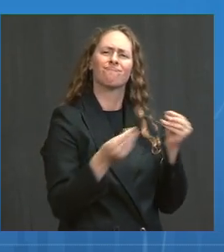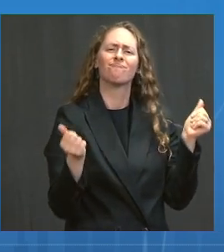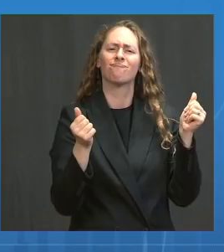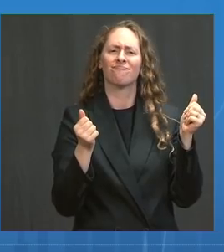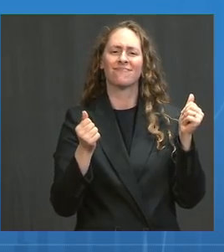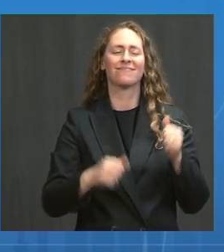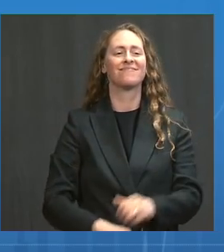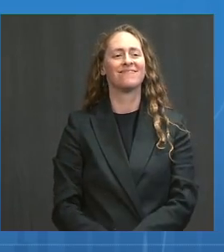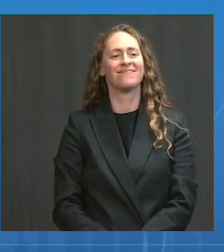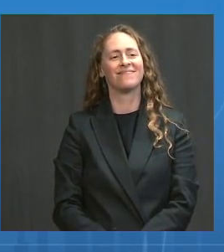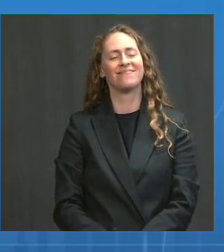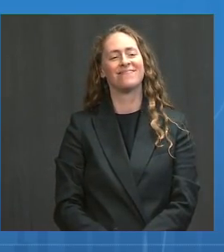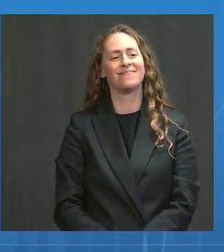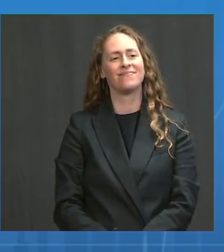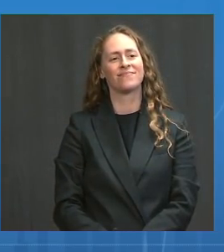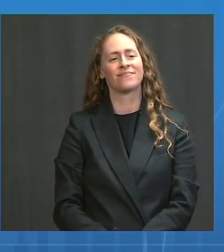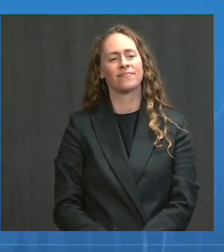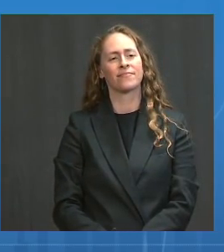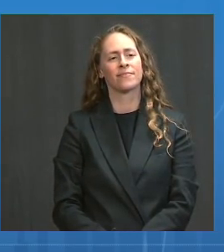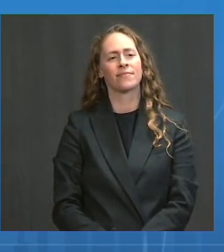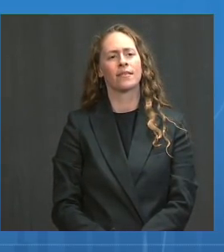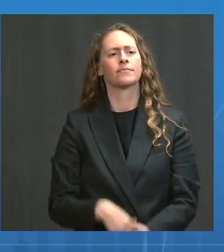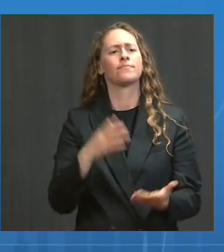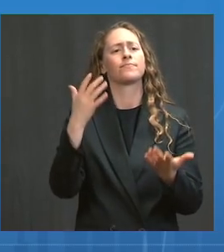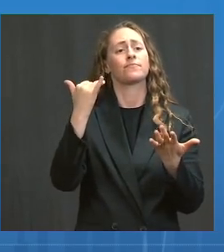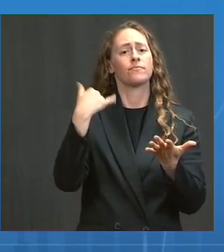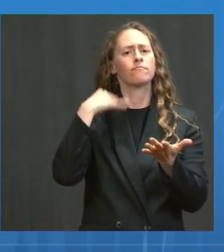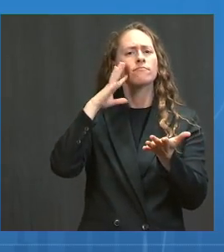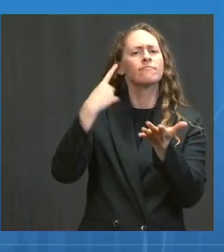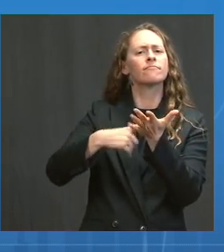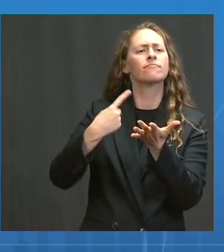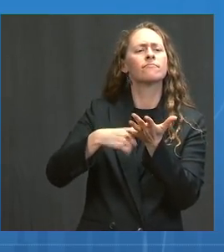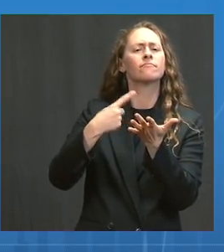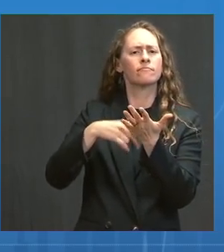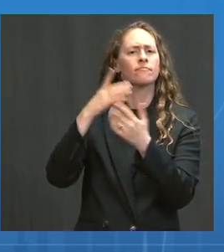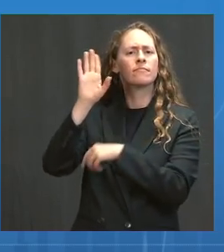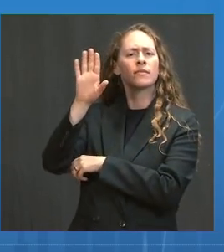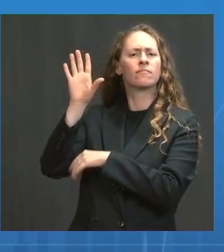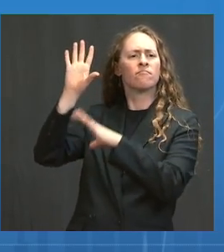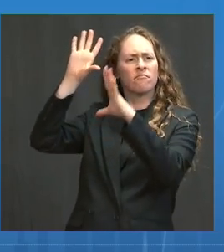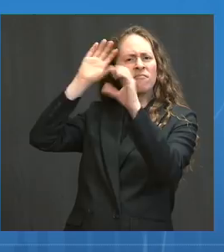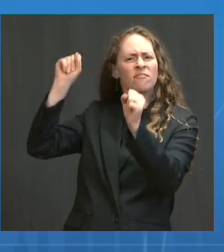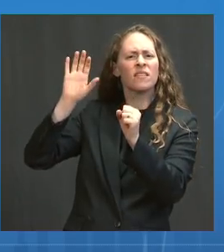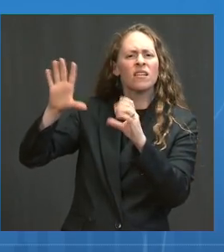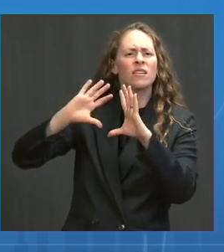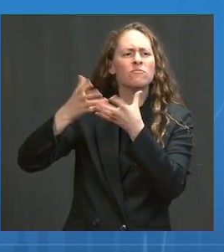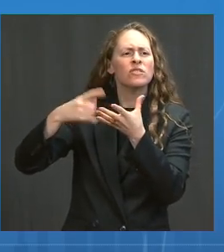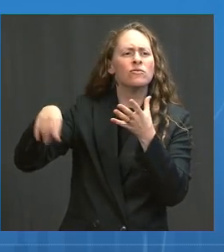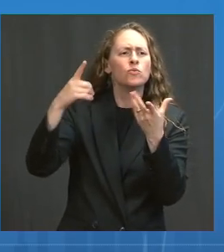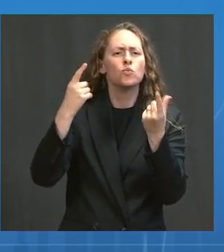In a few minutes, I will discuss how the Biden administration is mobilizing to support states and communities experienced